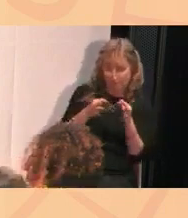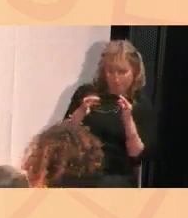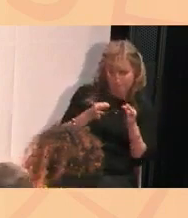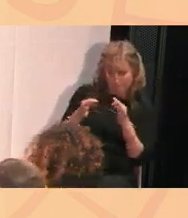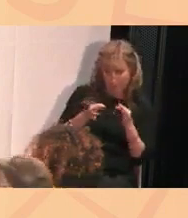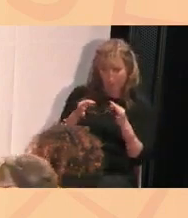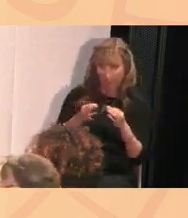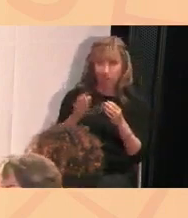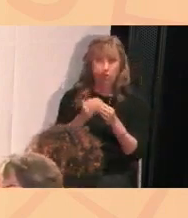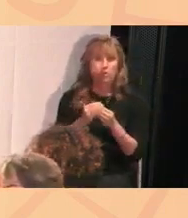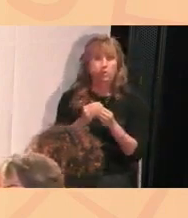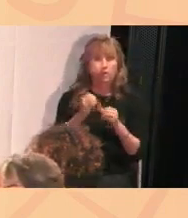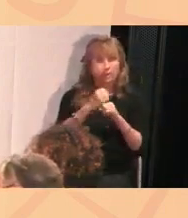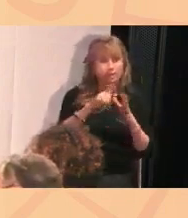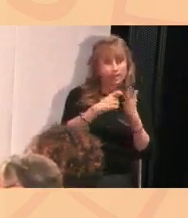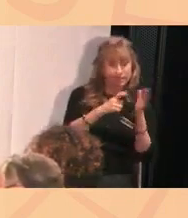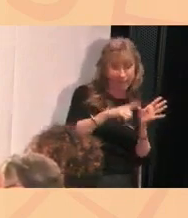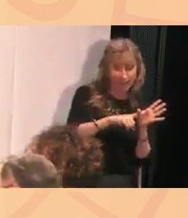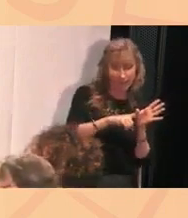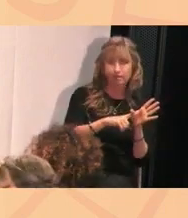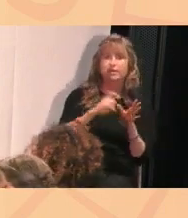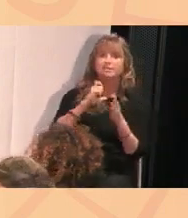Well, that's a lot in that question. I'll try to keep it short.